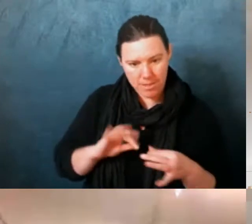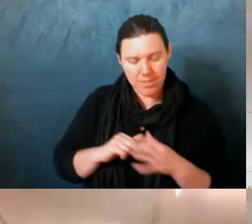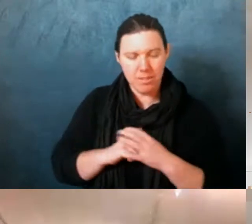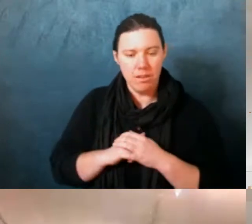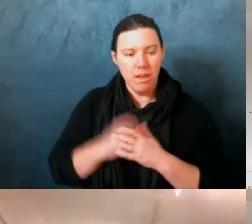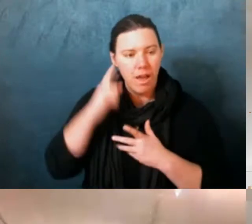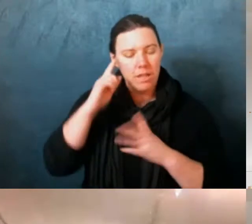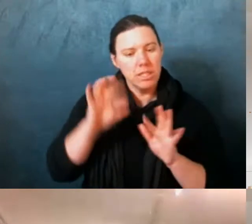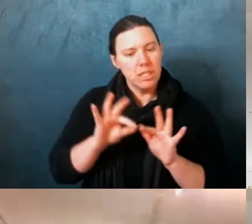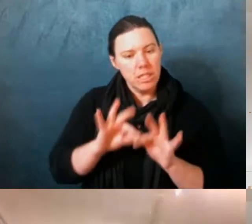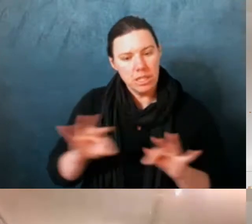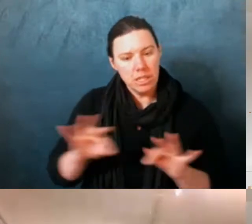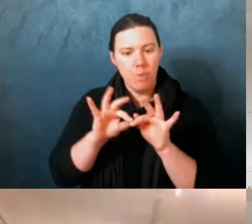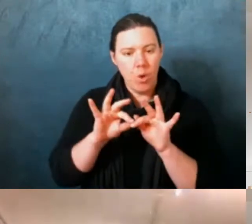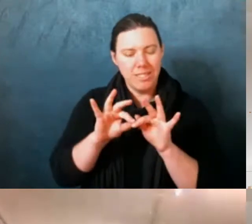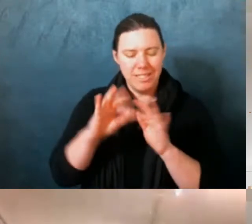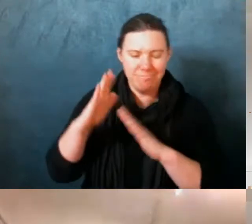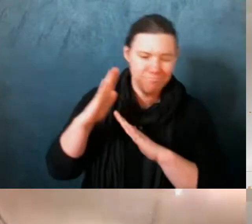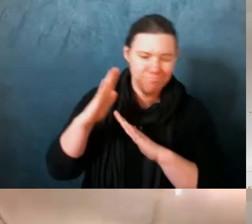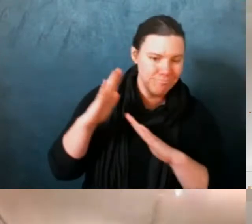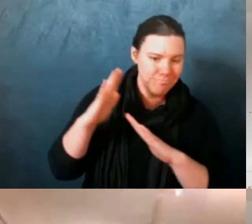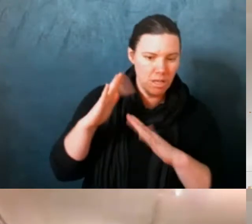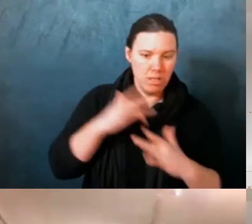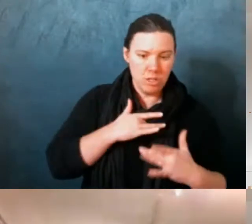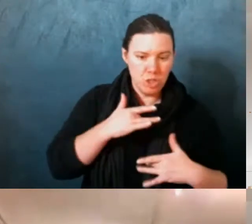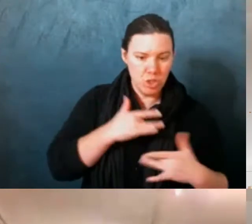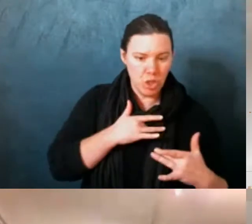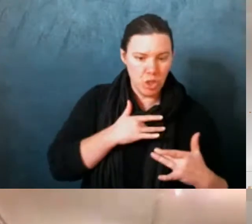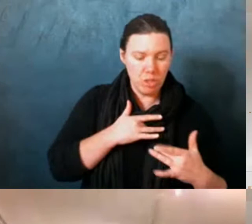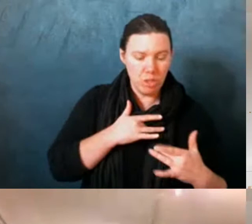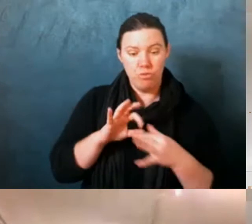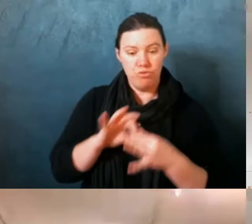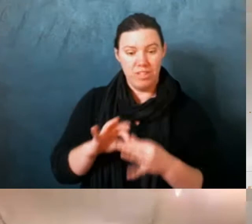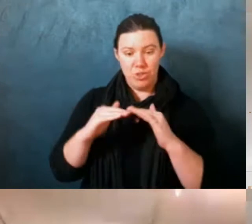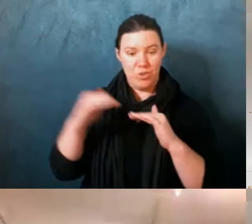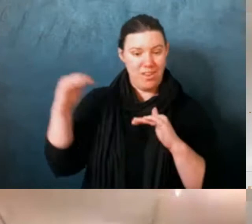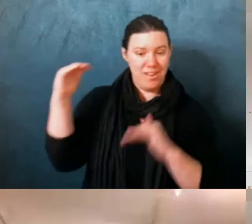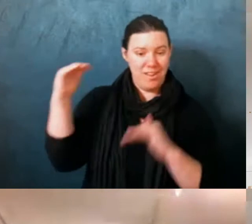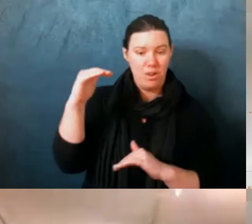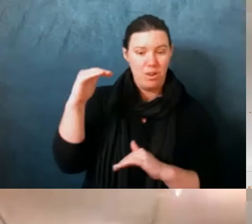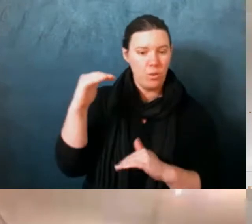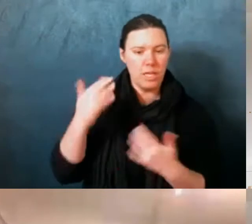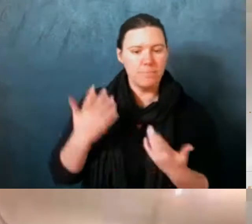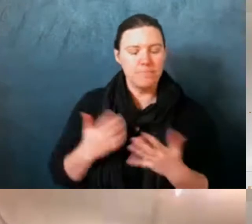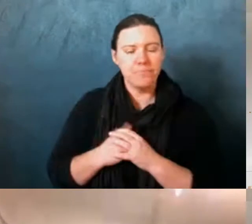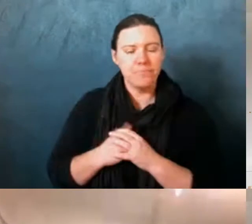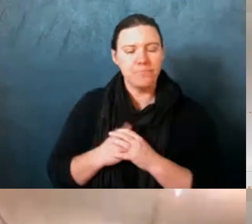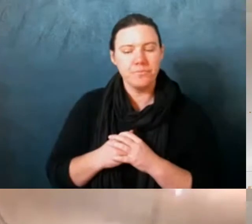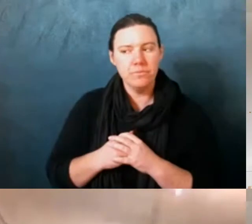that we need to look at in equity, I think is important to,